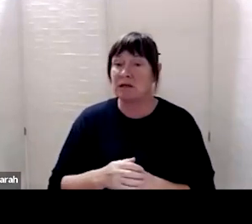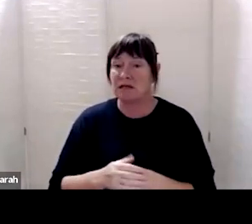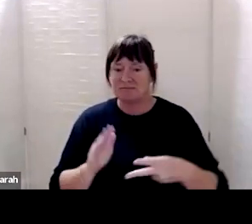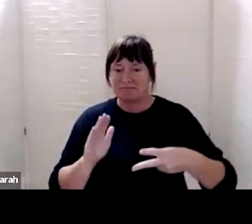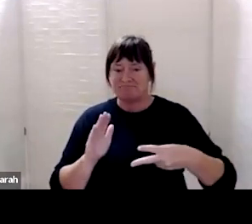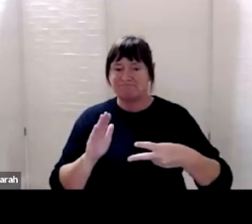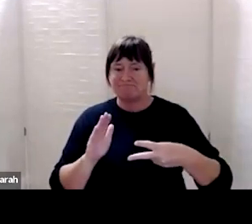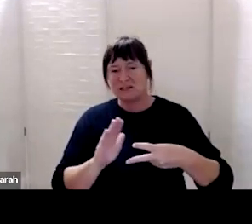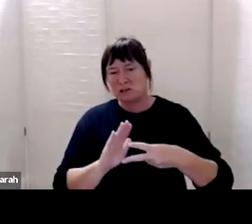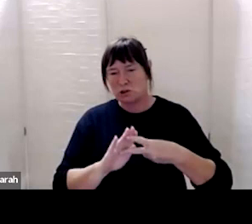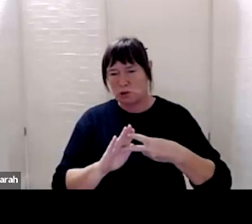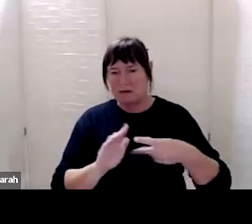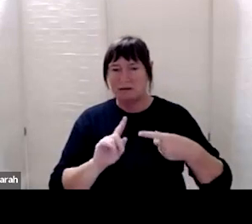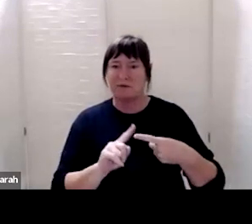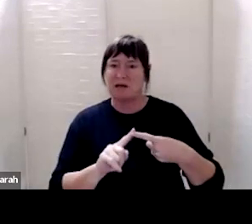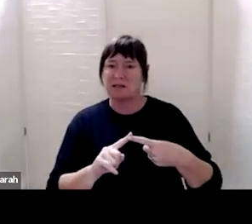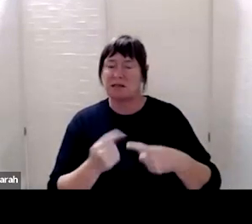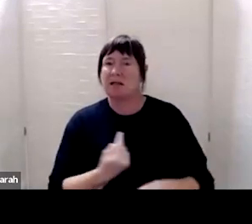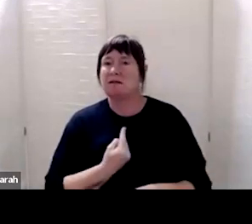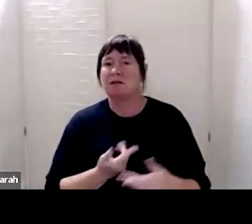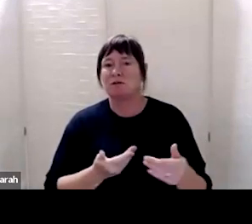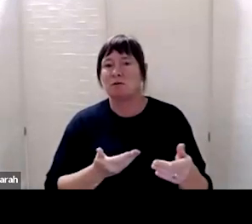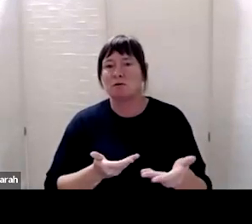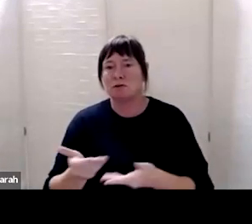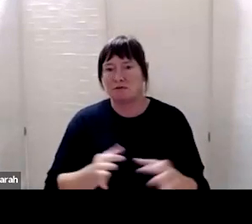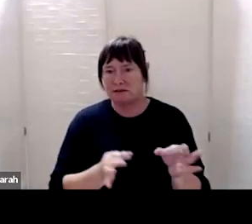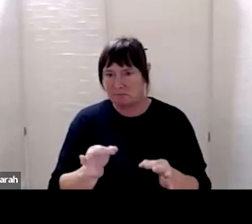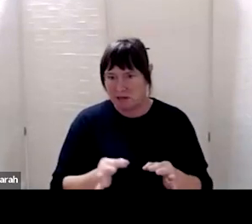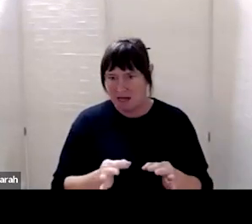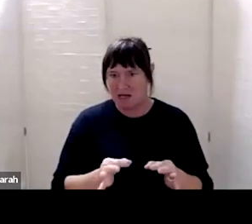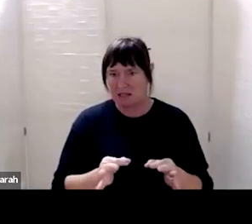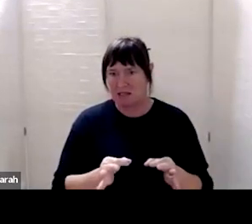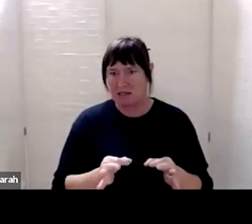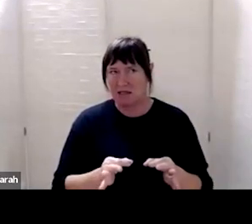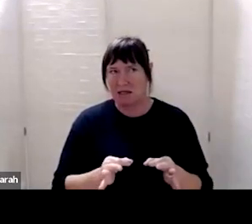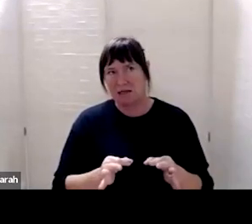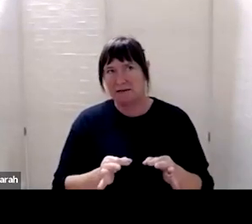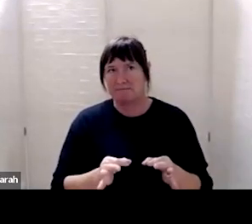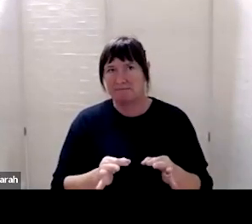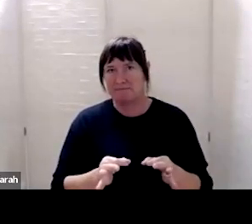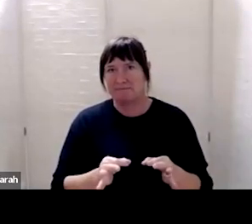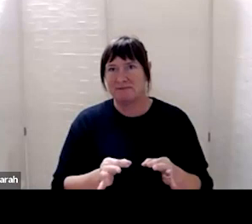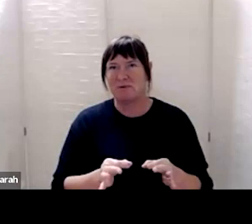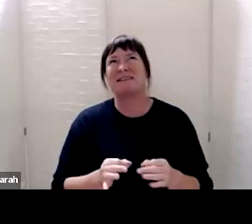One, so the individual service plan that you do. Well, I kind of feel like also there’s multiple questions in there, you know,